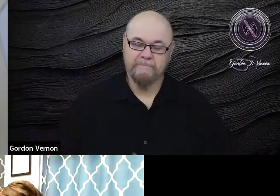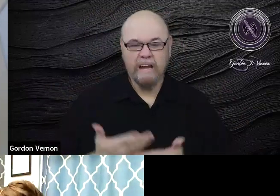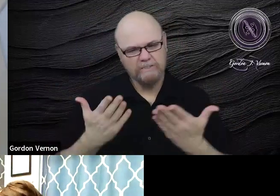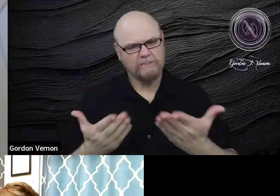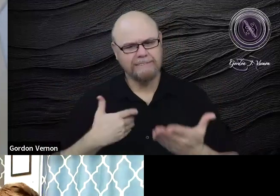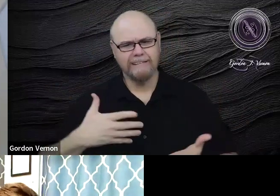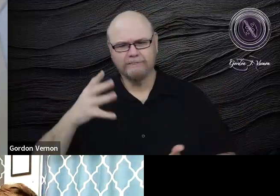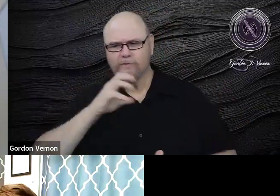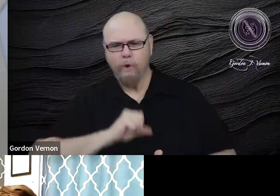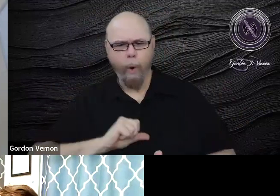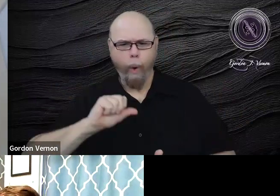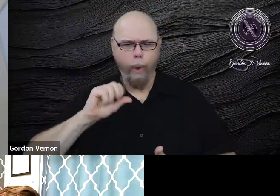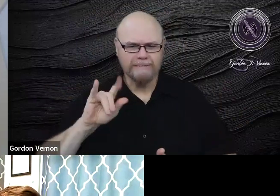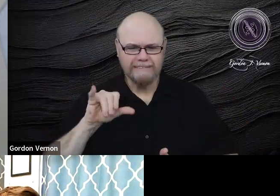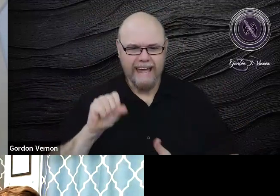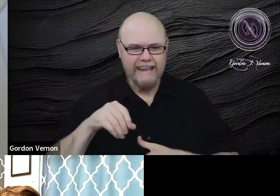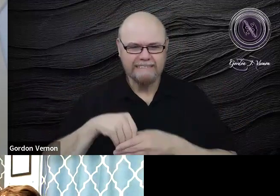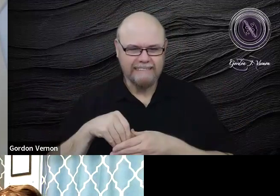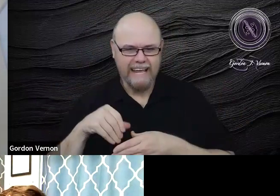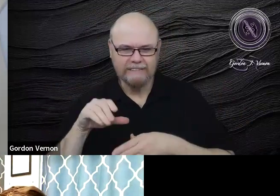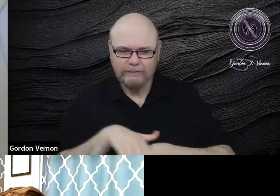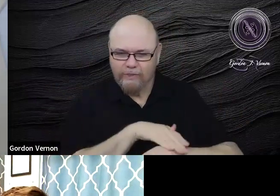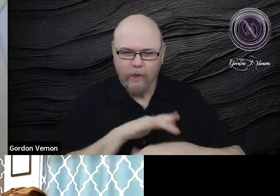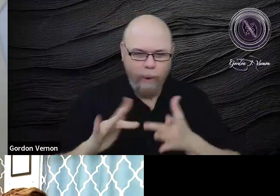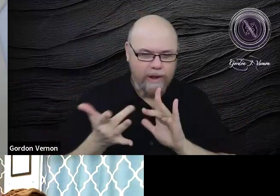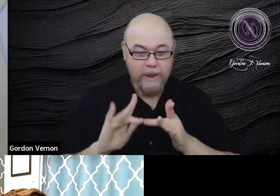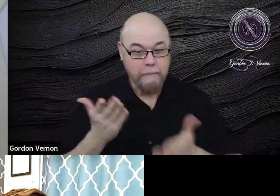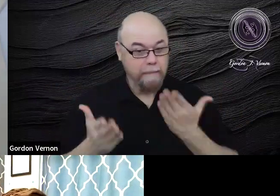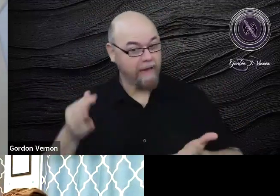of participants head and body rotations, which they can also